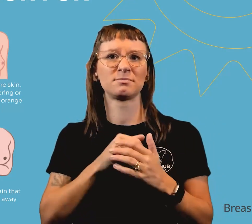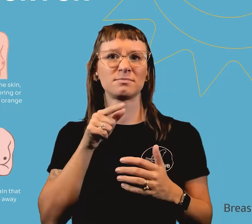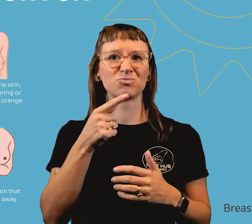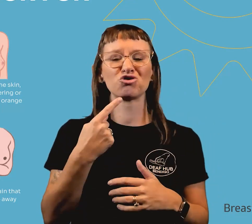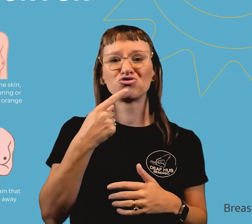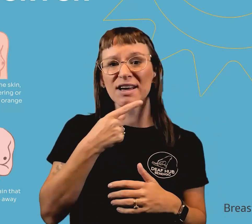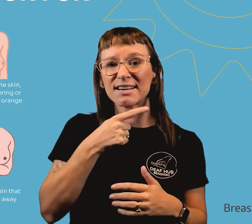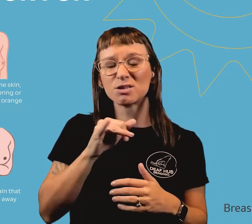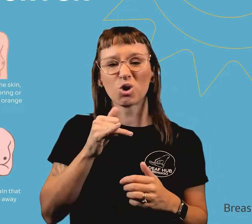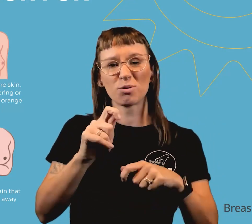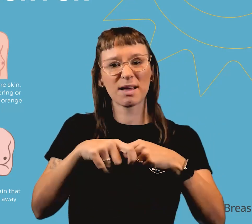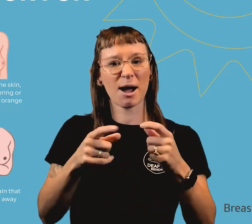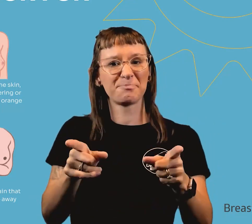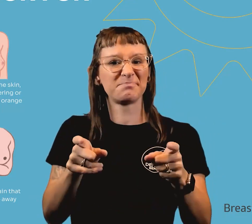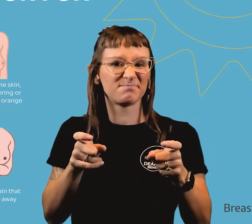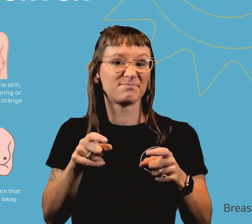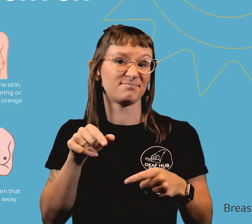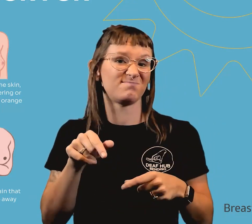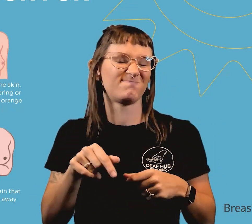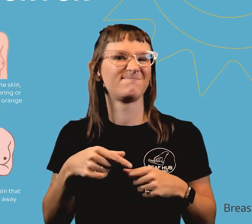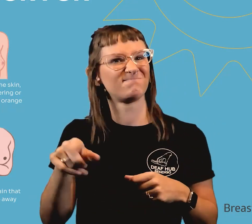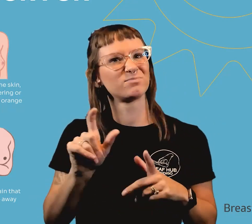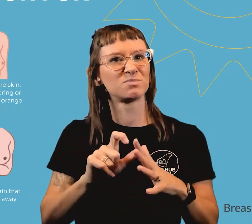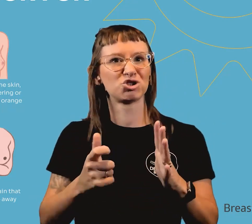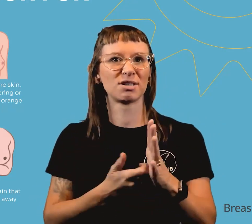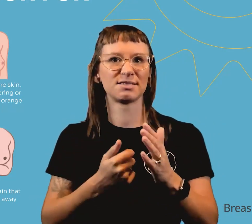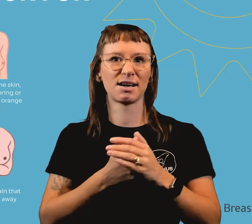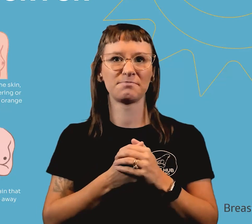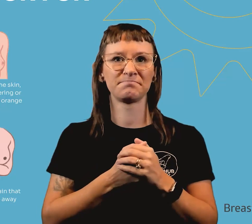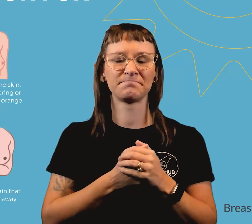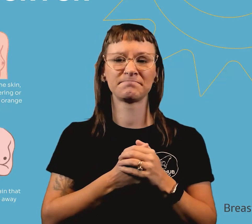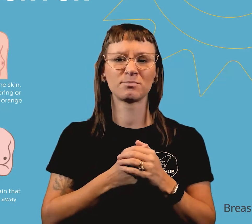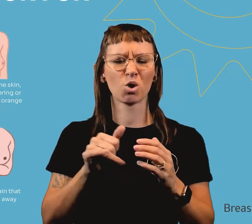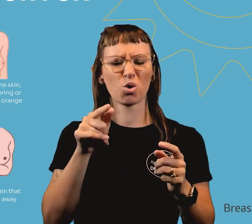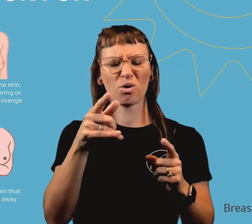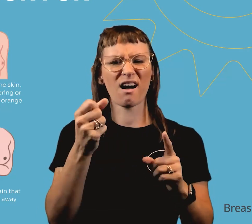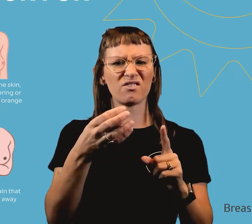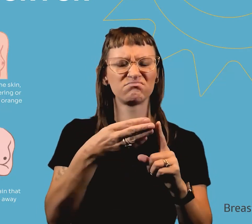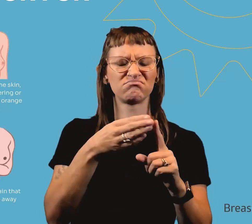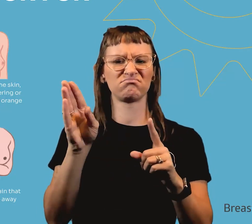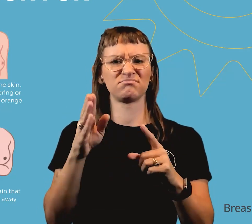redness or an inversion of the nipple where it is pulled in. 5- Changes in the size or